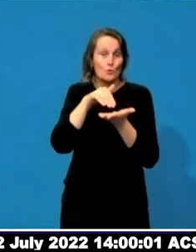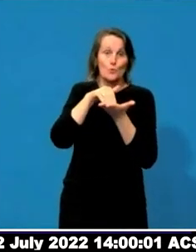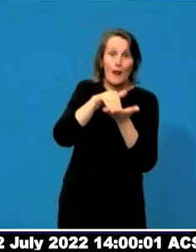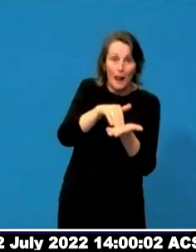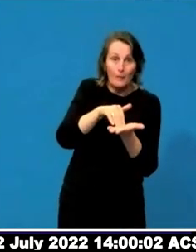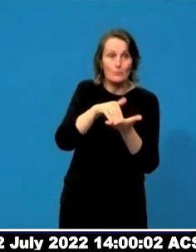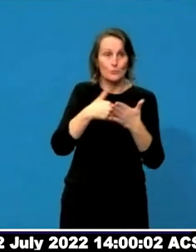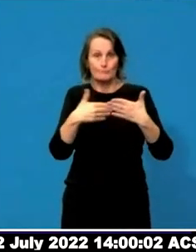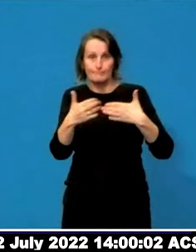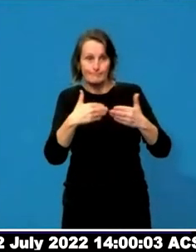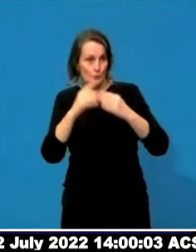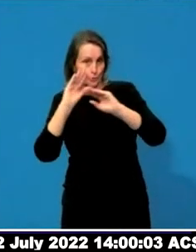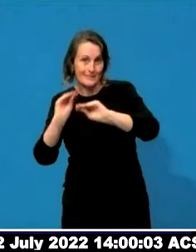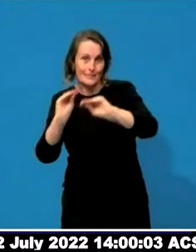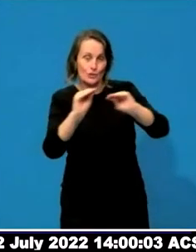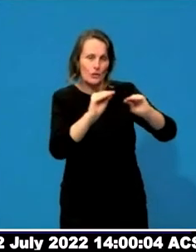and - actually, Mrs Smith, I might direct this to you.